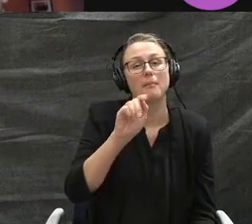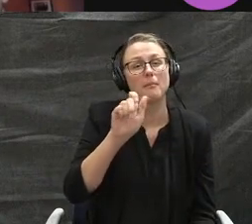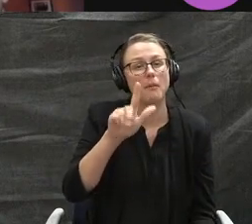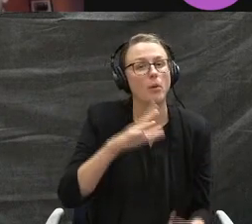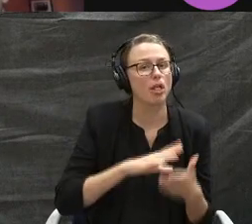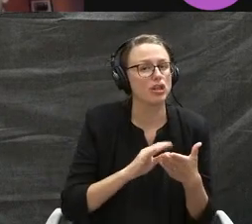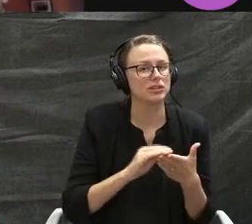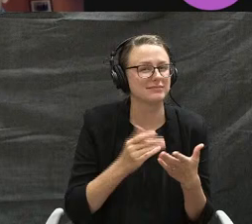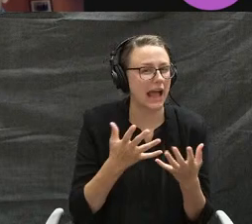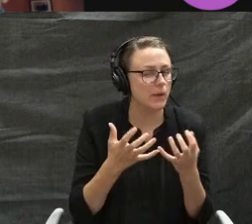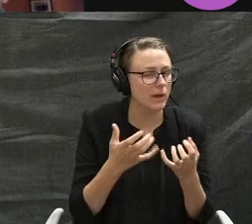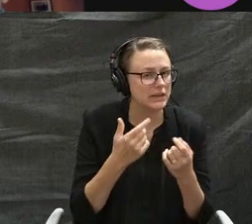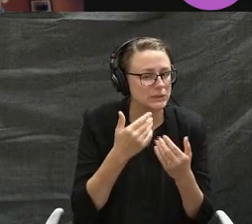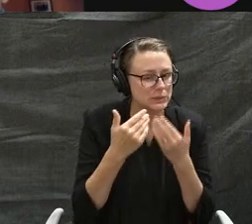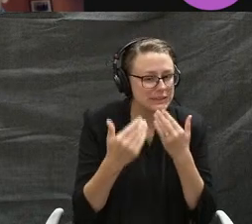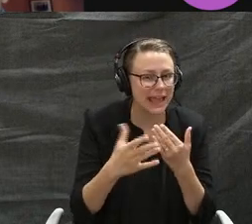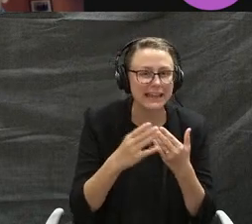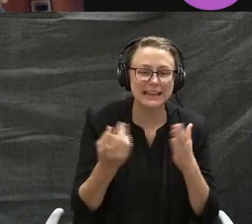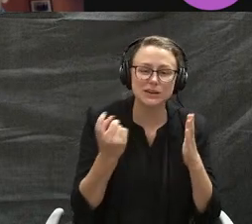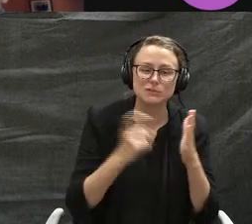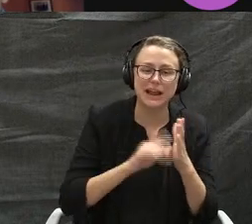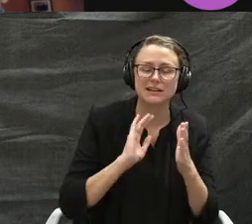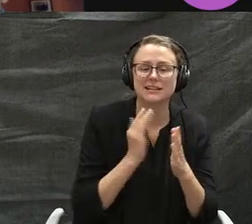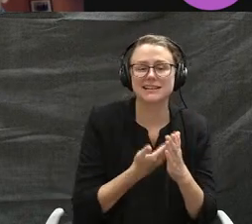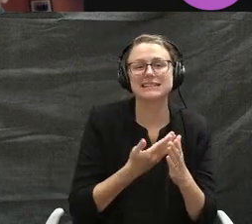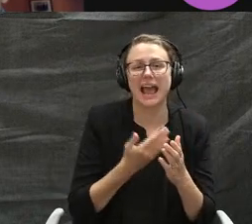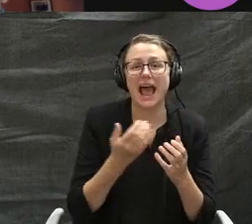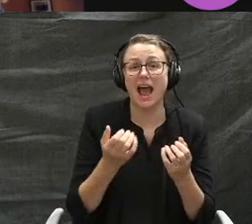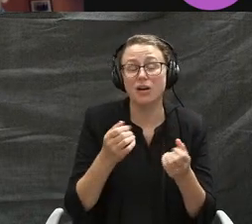I would just like to thank and recognize our sign language leaders for this person.